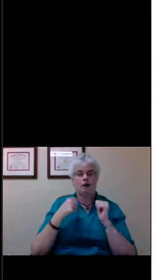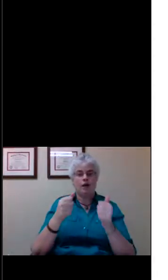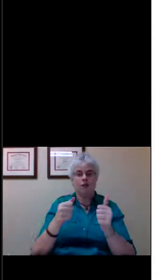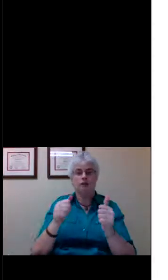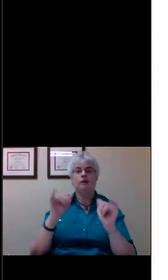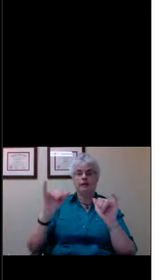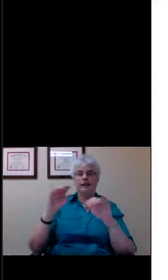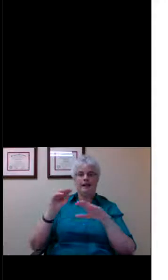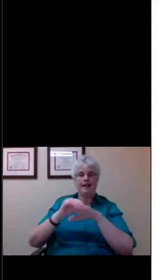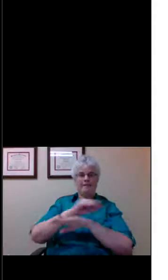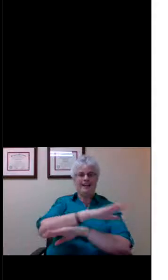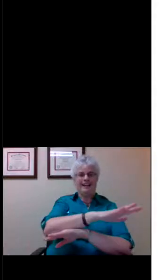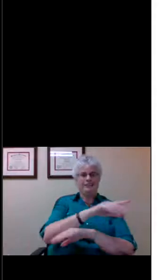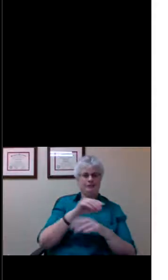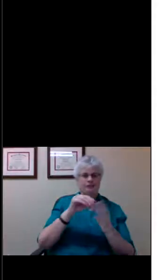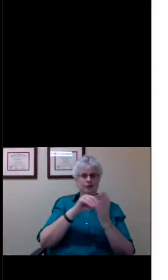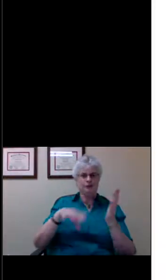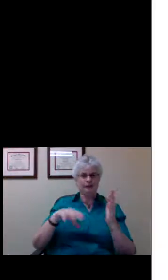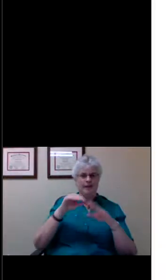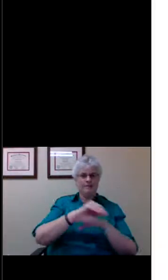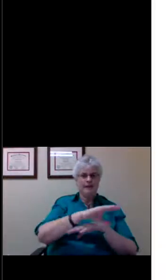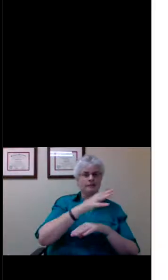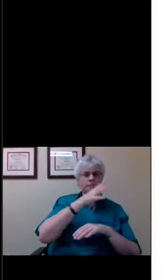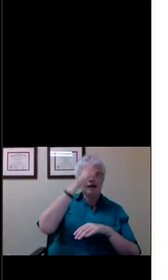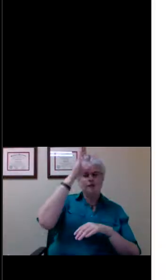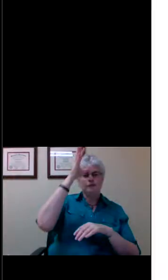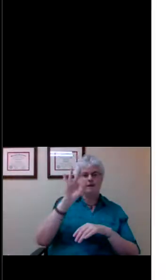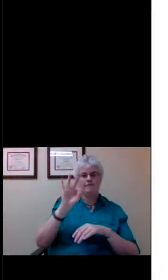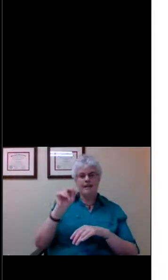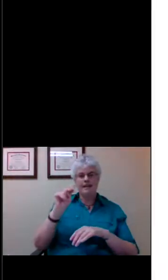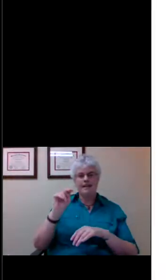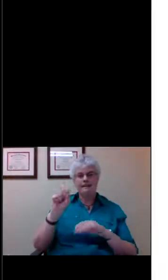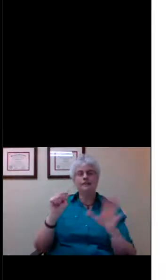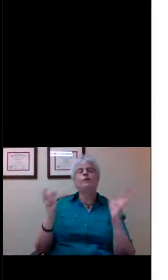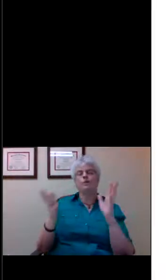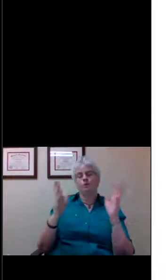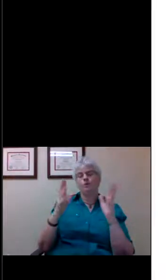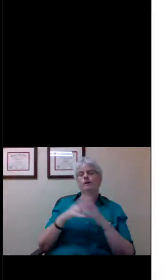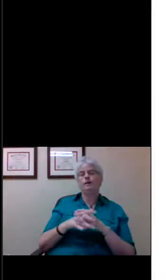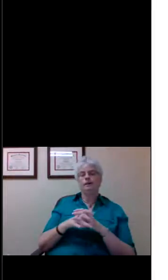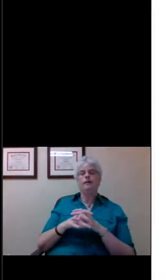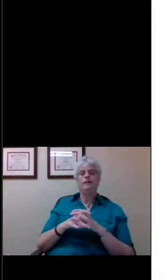competitive and can be very aggressive and that can impact students, parents,